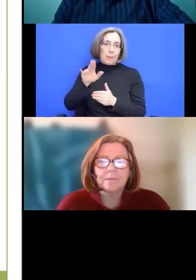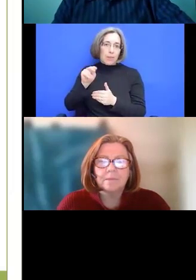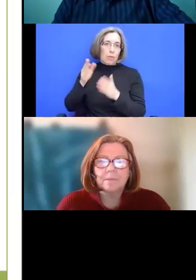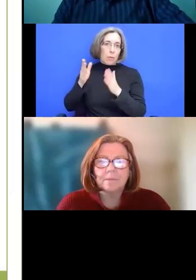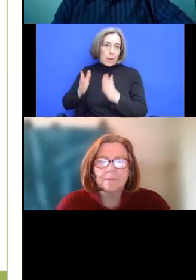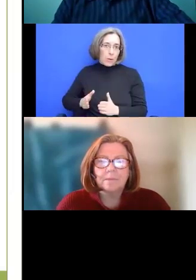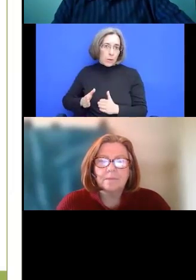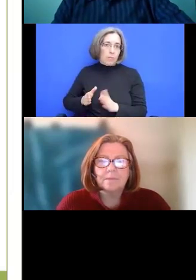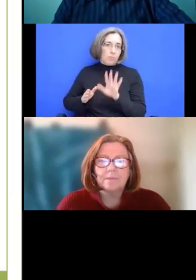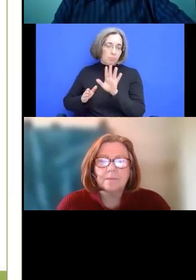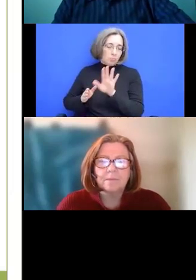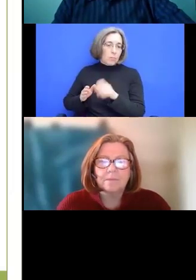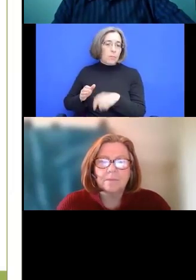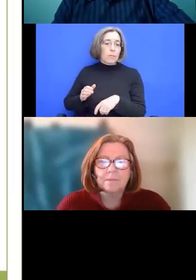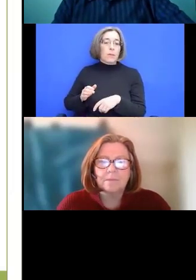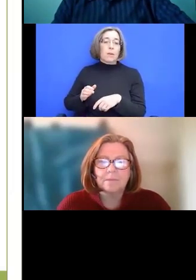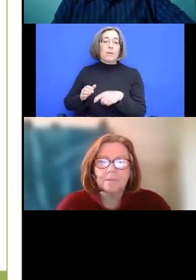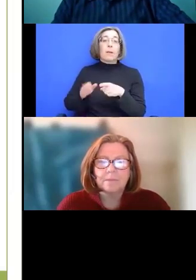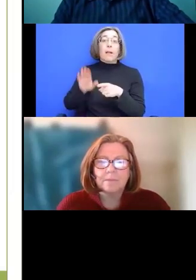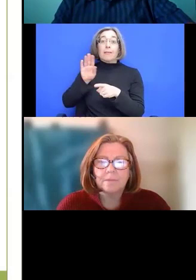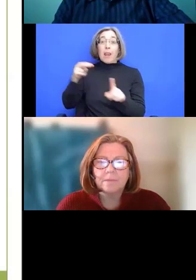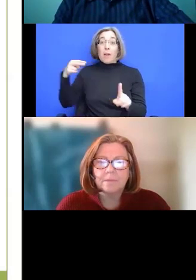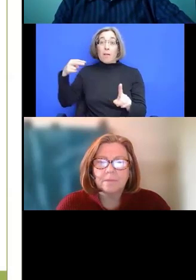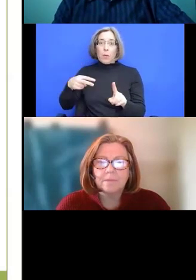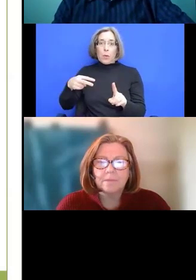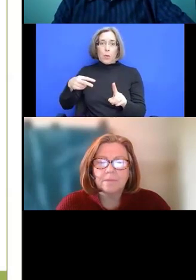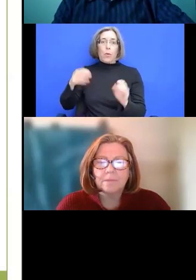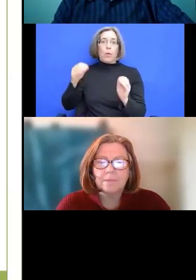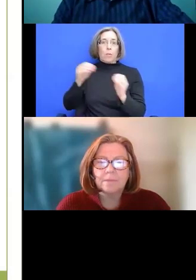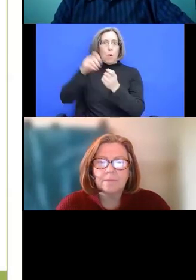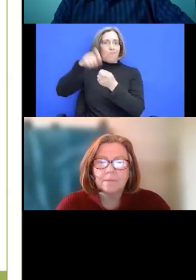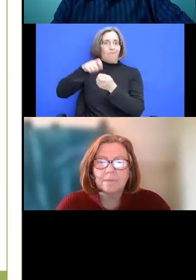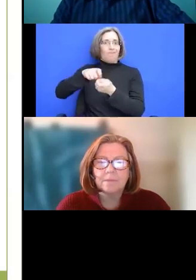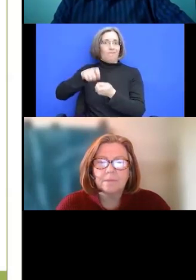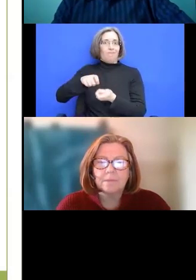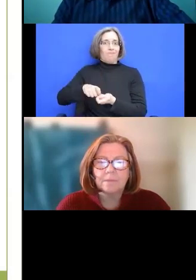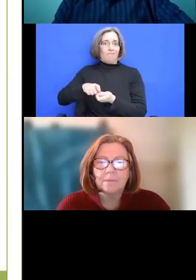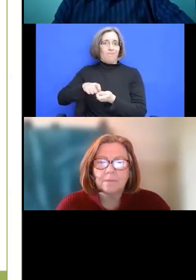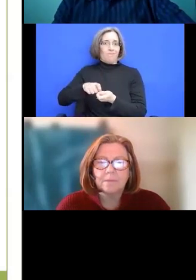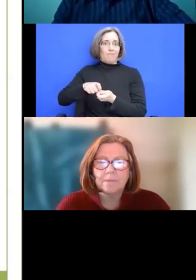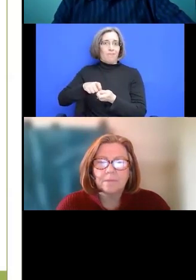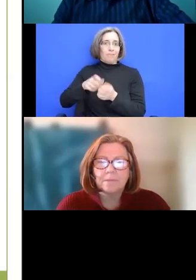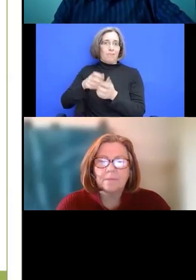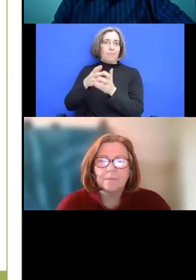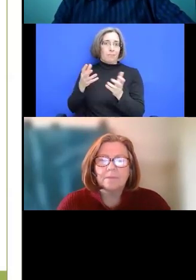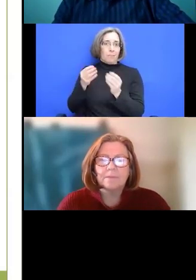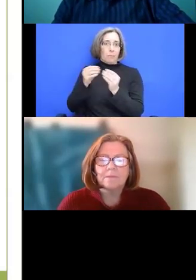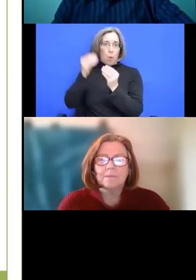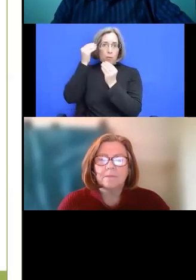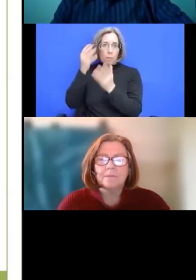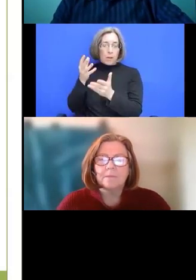and they'll see a much more robust status screen. And the reason for this is, as a principal investigator,